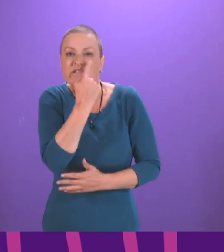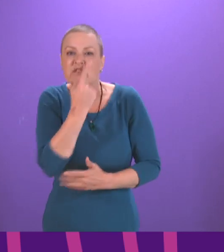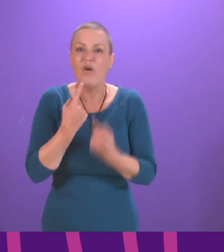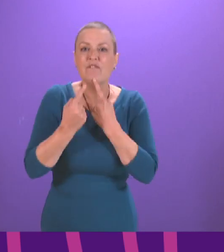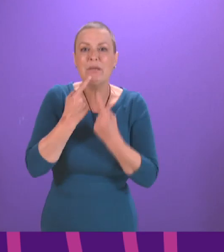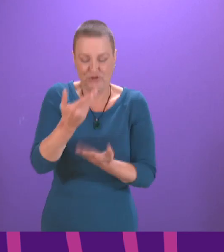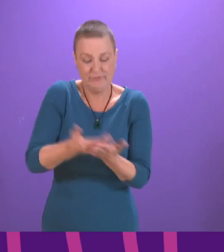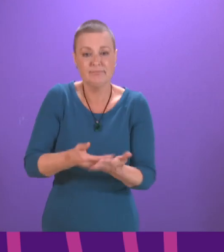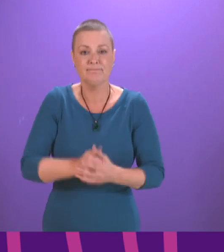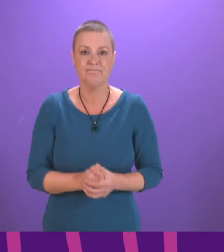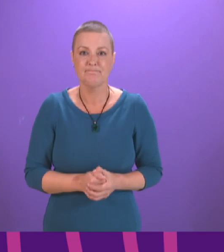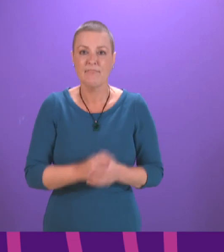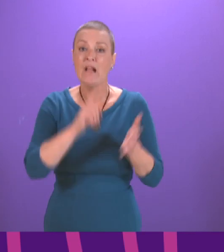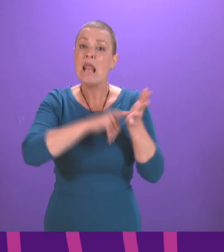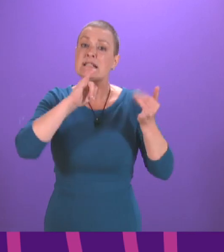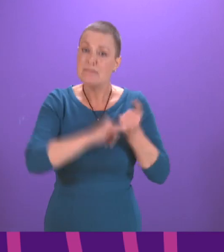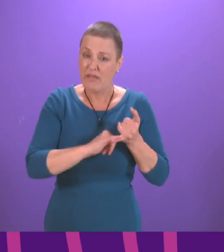Outdoor Education Sector (Sustainability) Liz Smith (Mid Scotland and Fife) (Con):